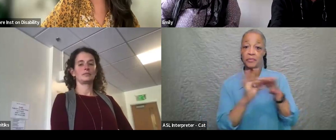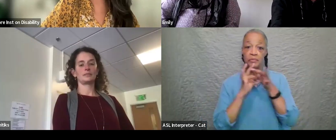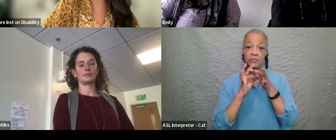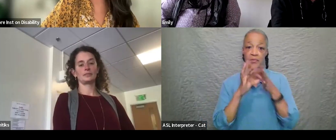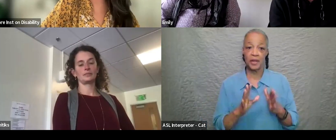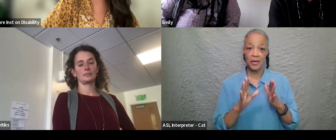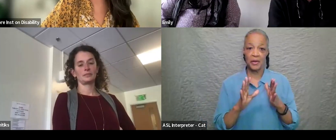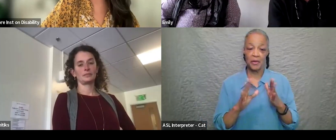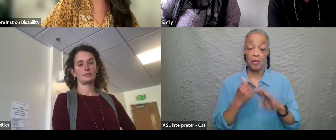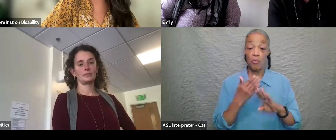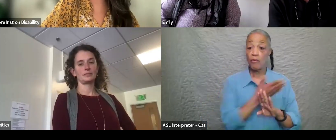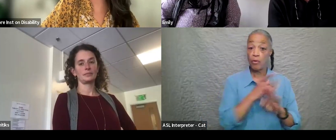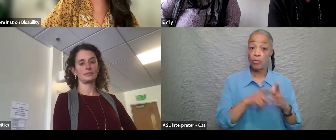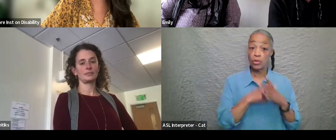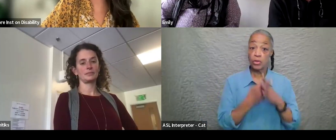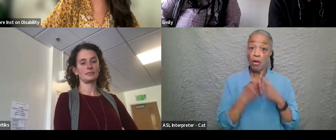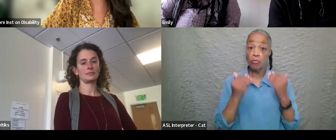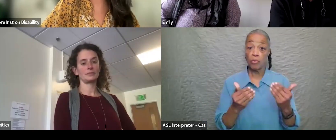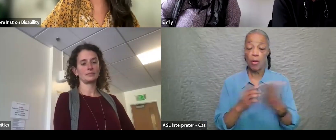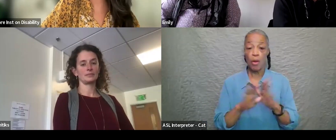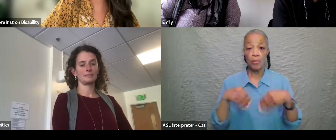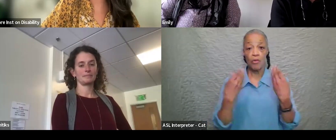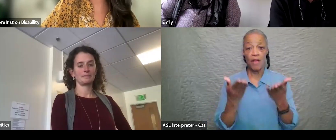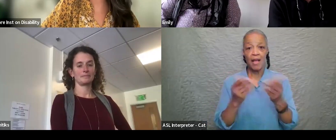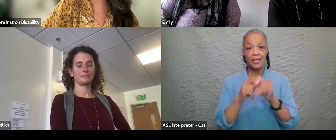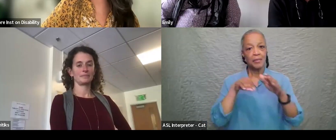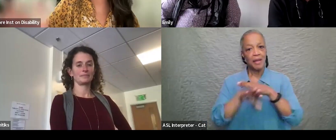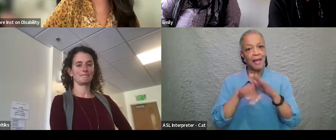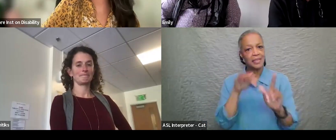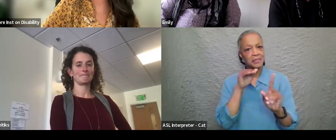Before we get started, I'd like to provide some access reminders for our hybrid event,